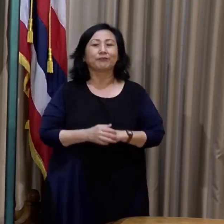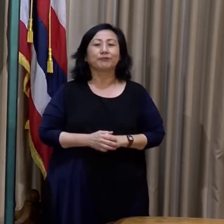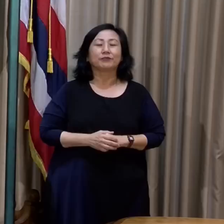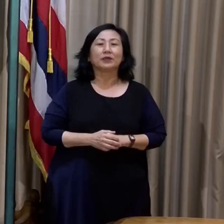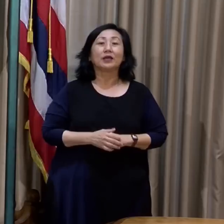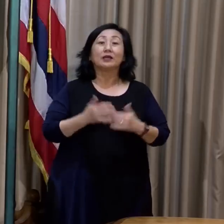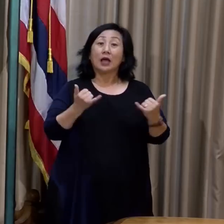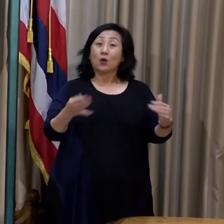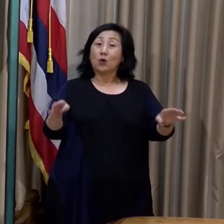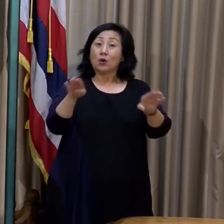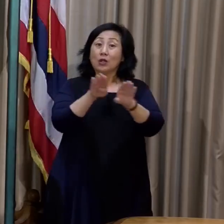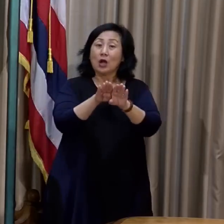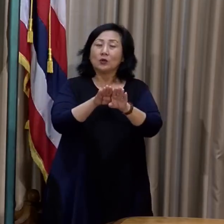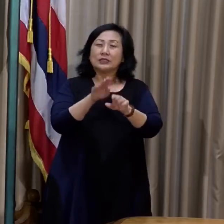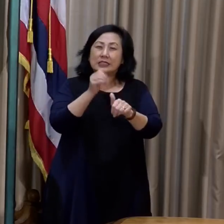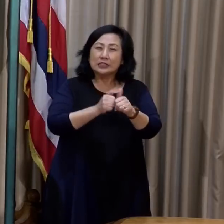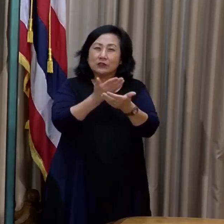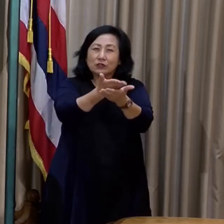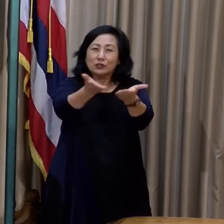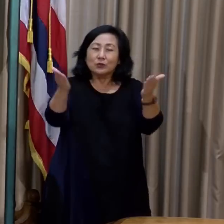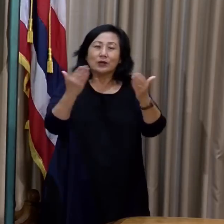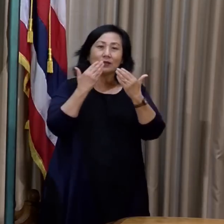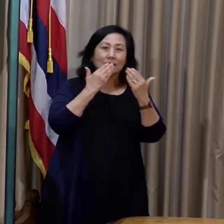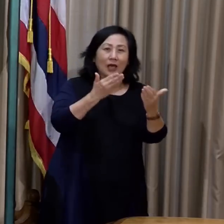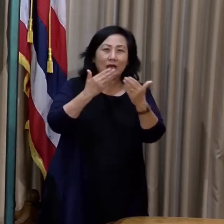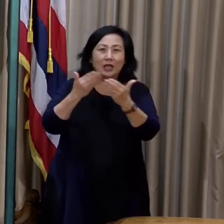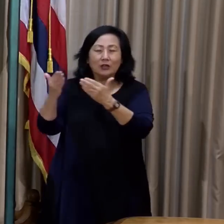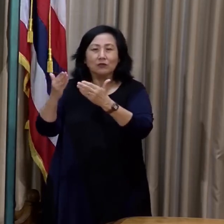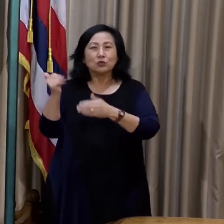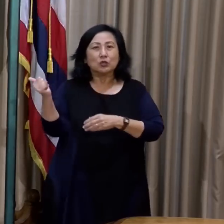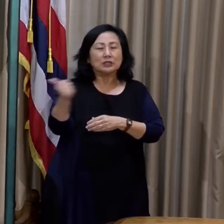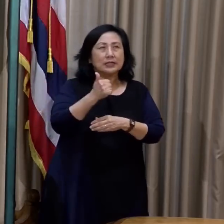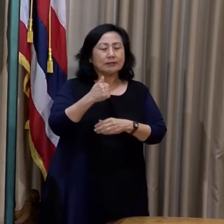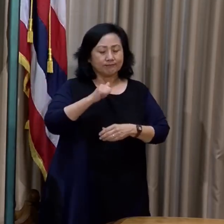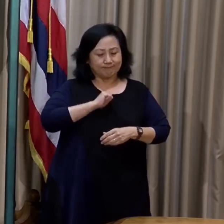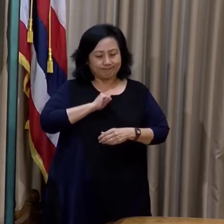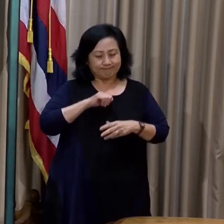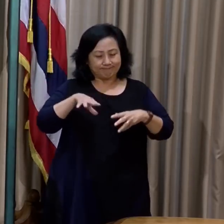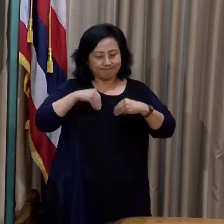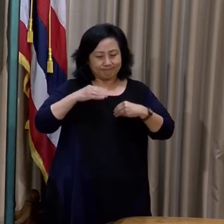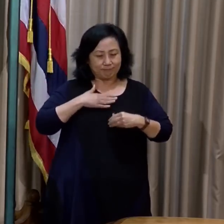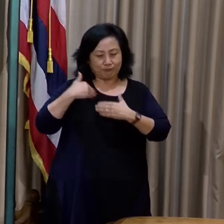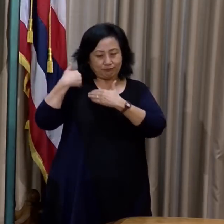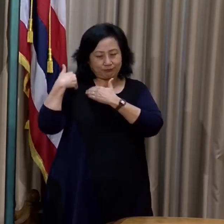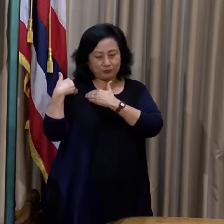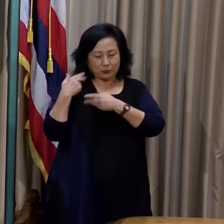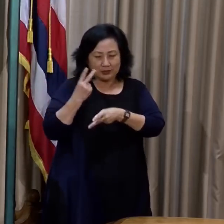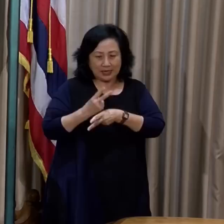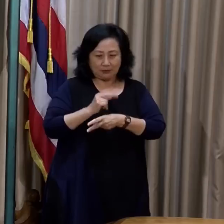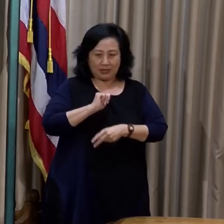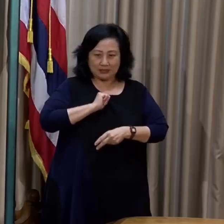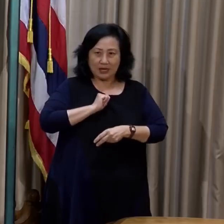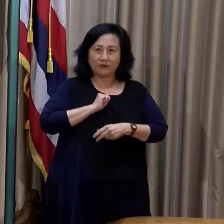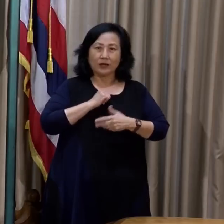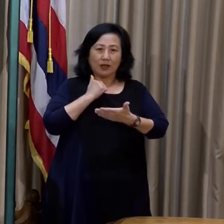THAT IS GREAT NEWS FOR EVERYONE. I JUST REALLY WANT TO CONCLUDE BY THANKING EACH AND EVERY ONE